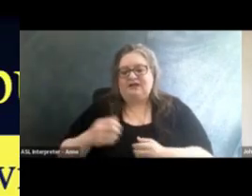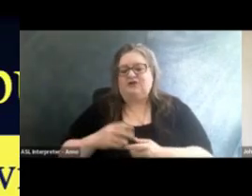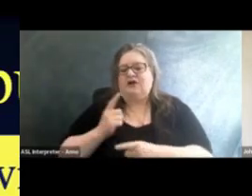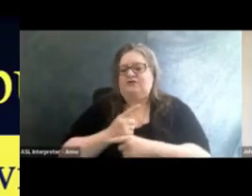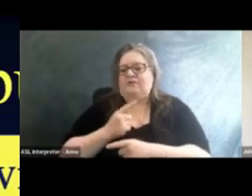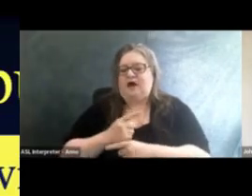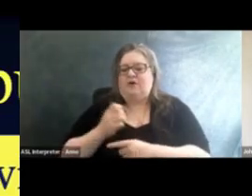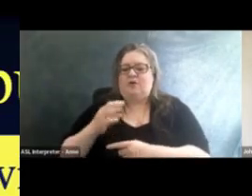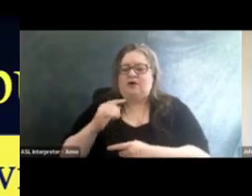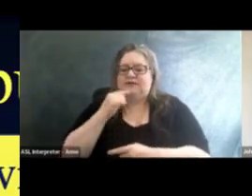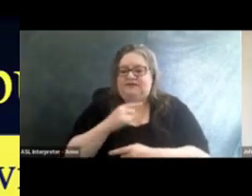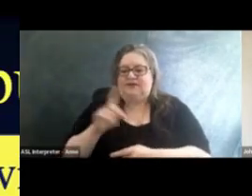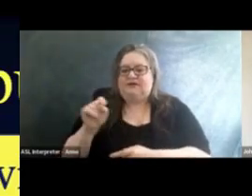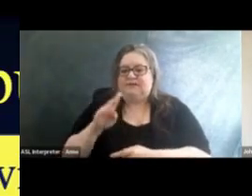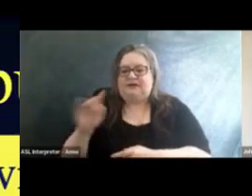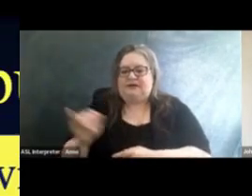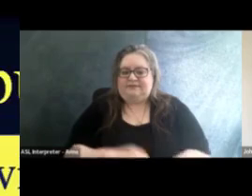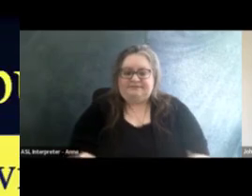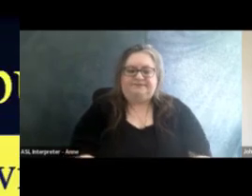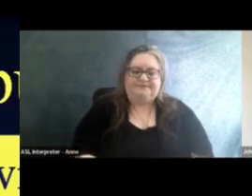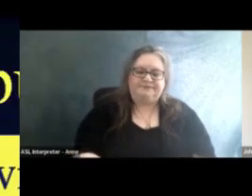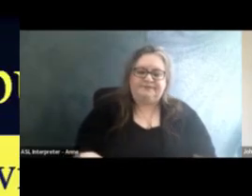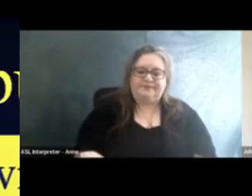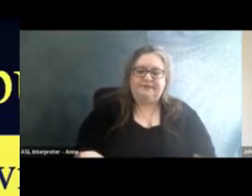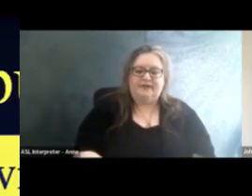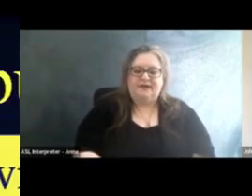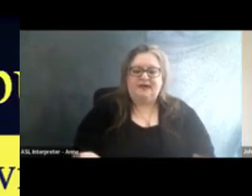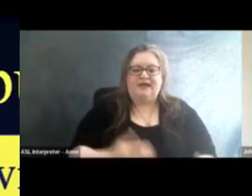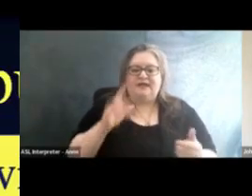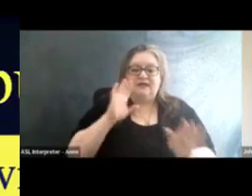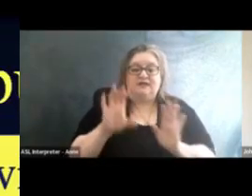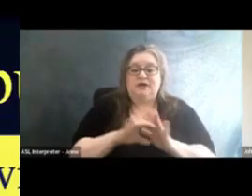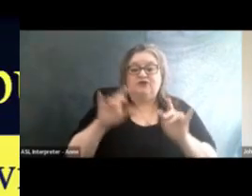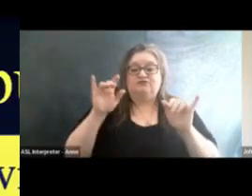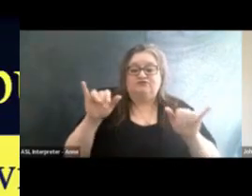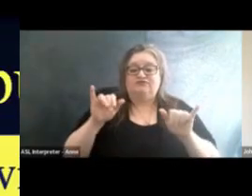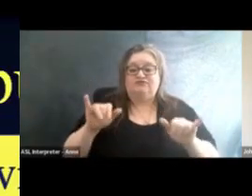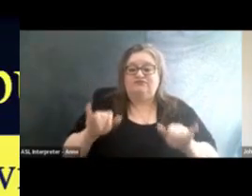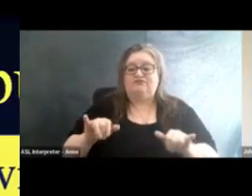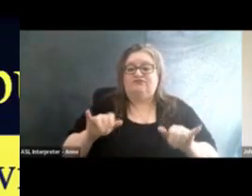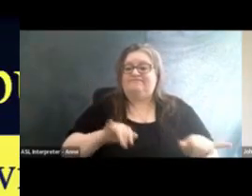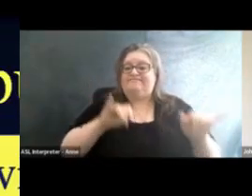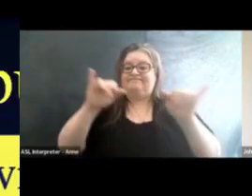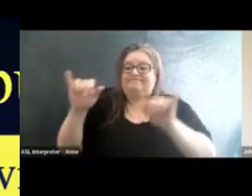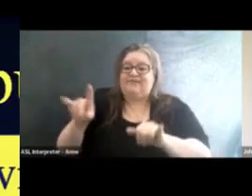severe traumatic brain injury. This is picture, by the way, is pretty consistent across other vulnerable populations, whether